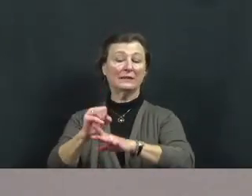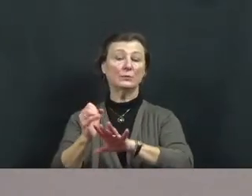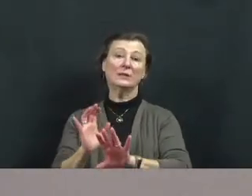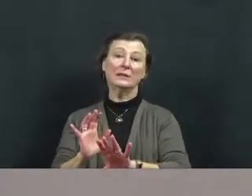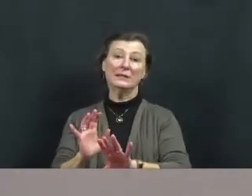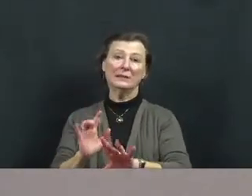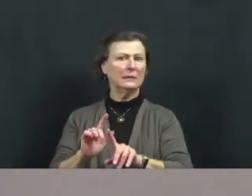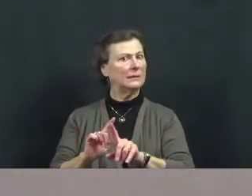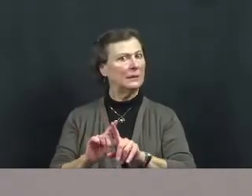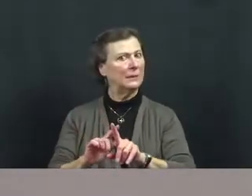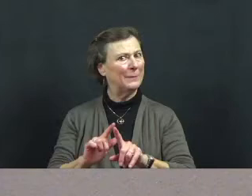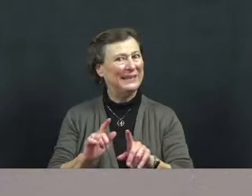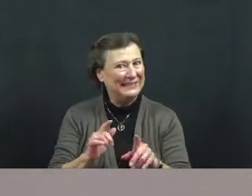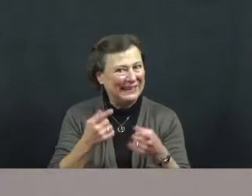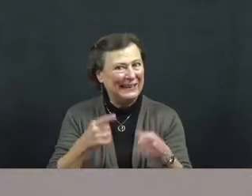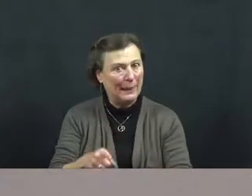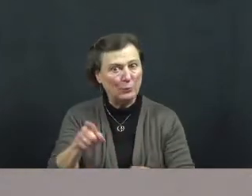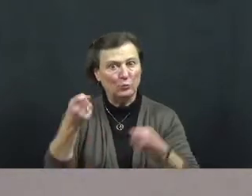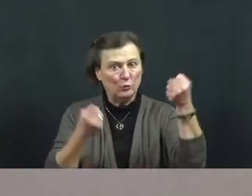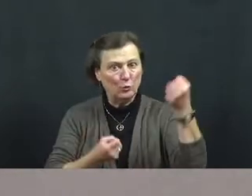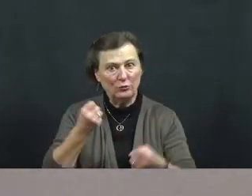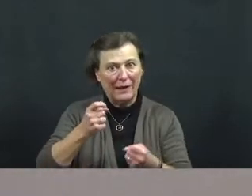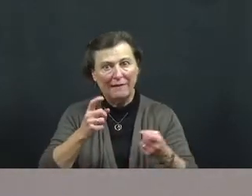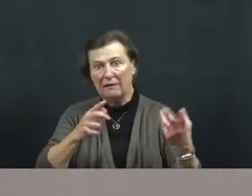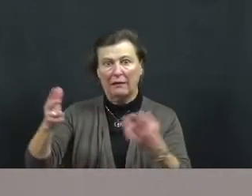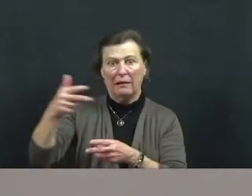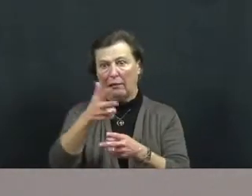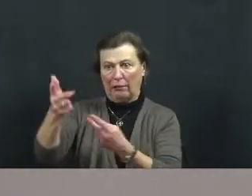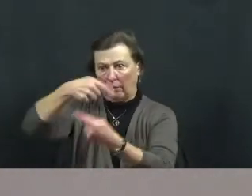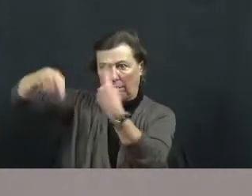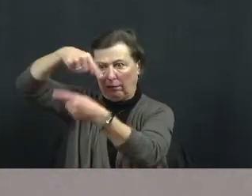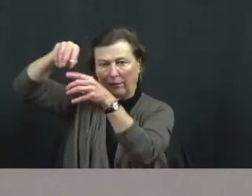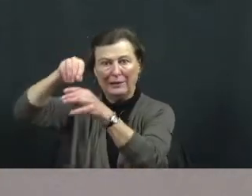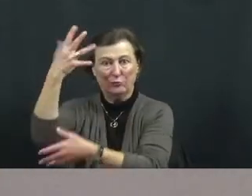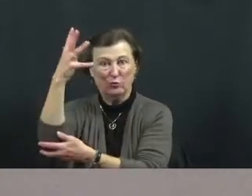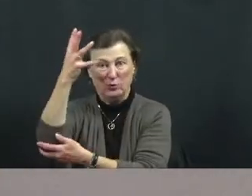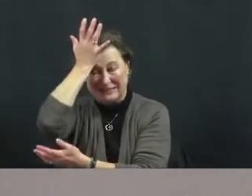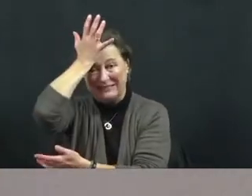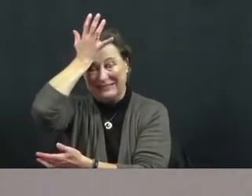Only you do it while driving and wind up entangled in a tree.